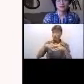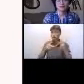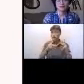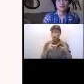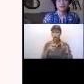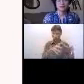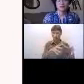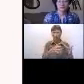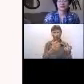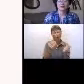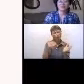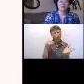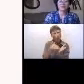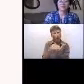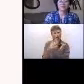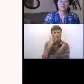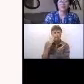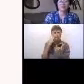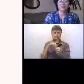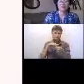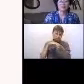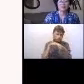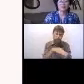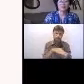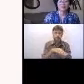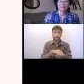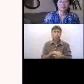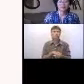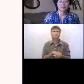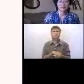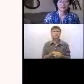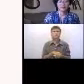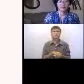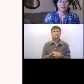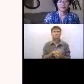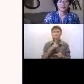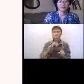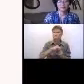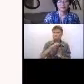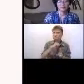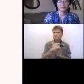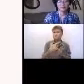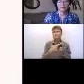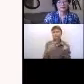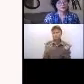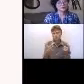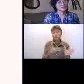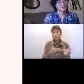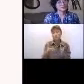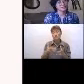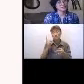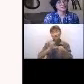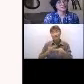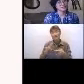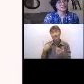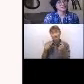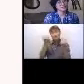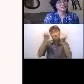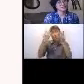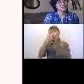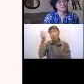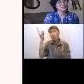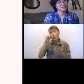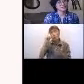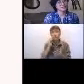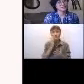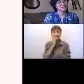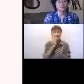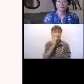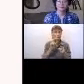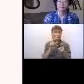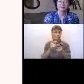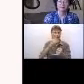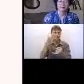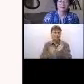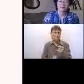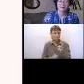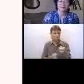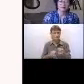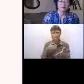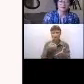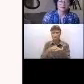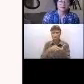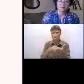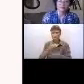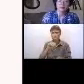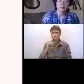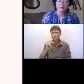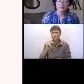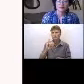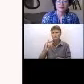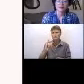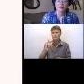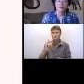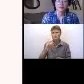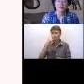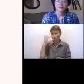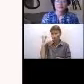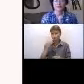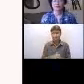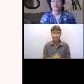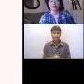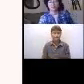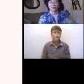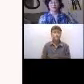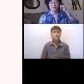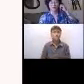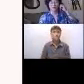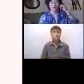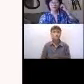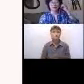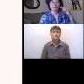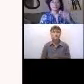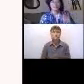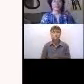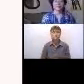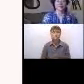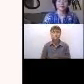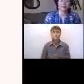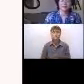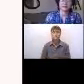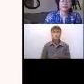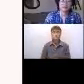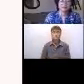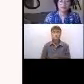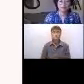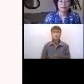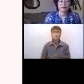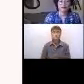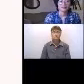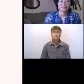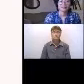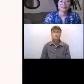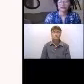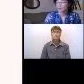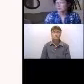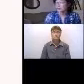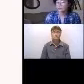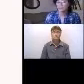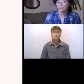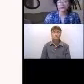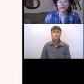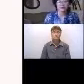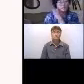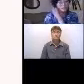to Black and, and Indigenous. And then anti-Black is our last one here.